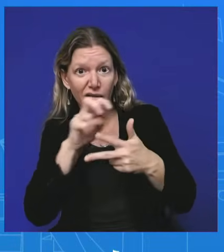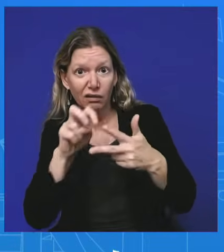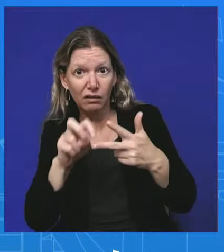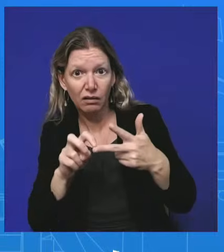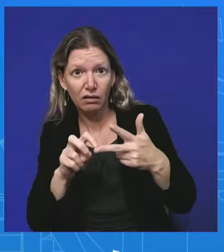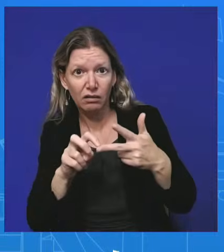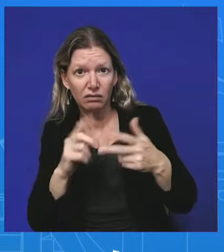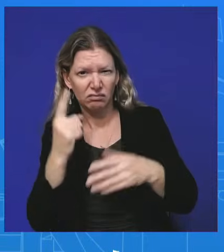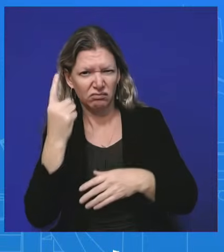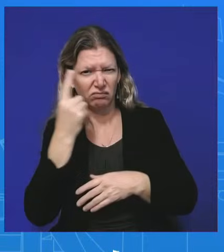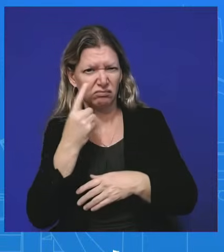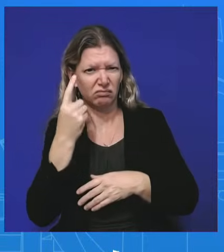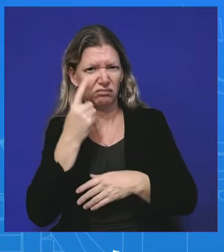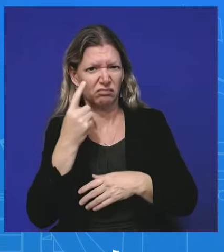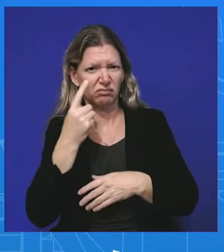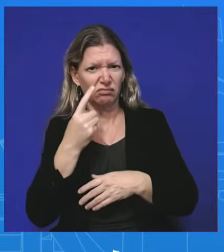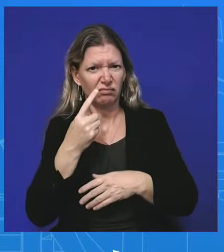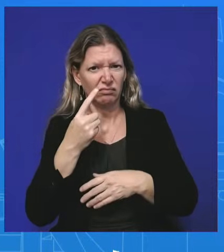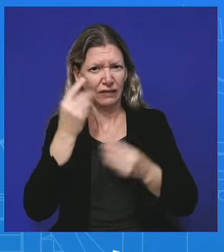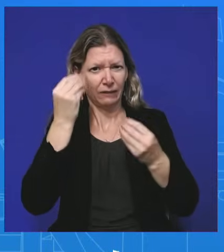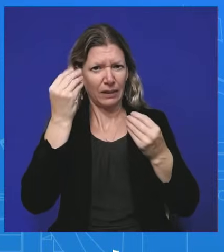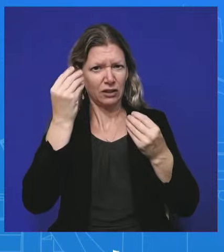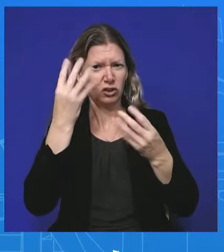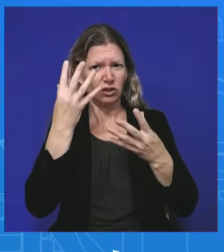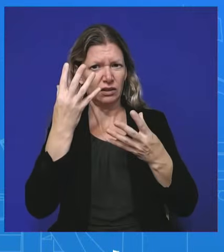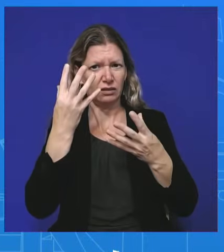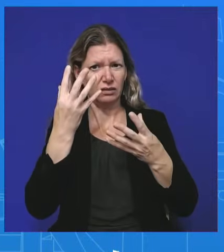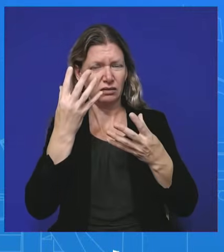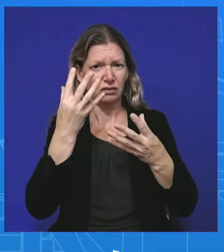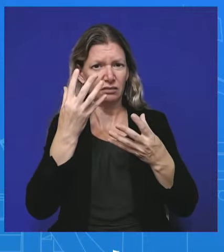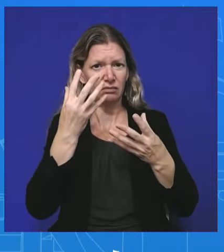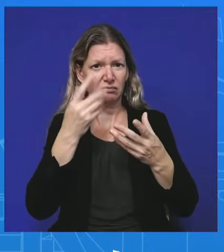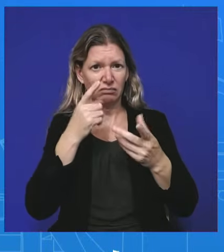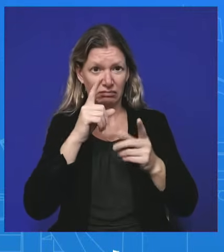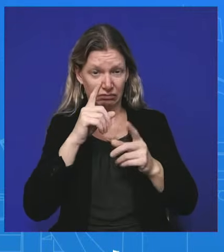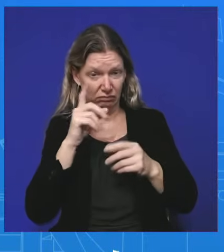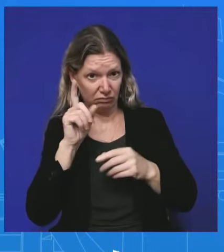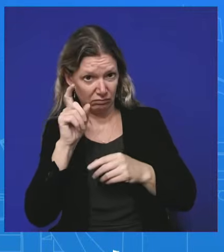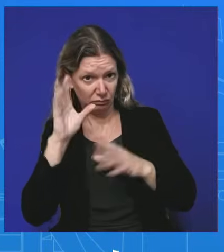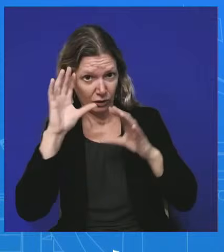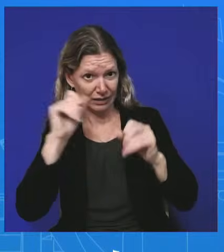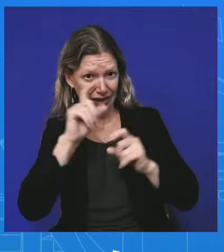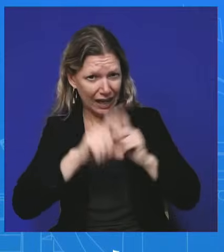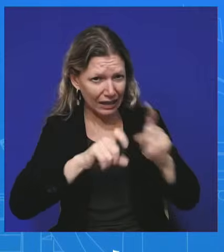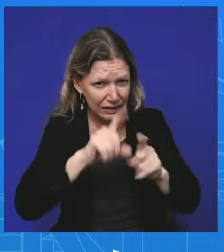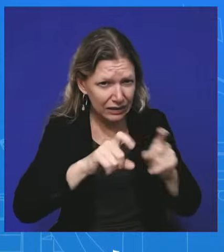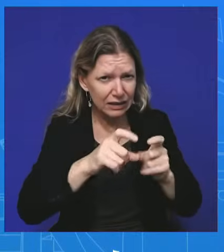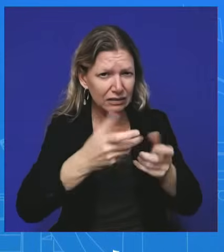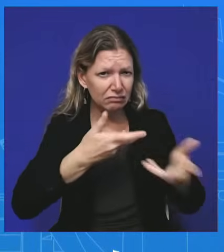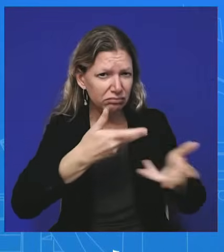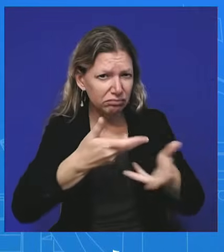Is he asking questions? Is he -- are -- is -- are the Divine Nine, you know, saying, "This is what we would like to see from your presidency going forward"?